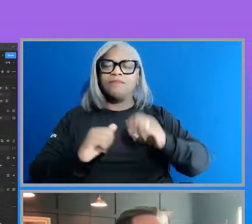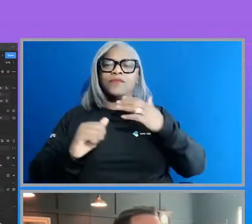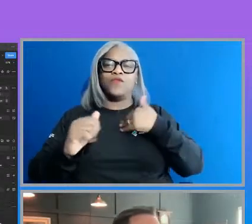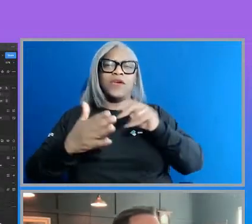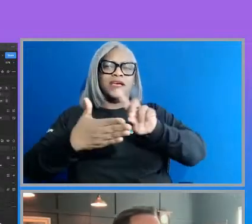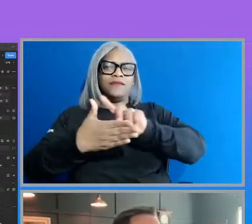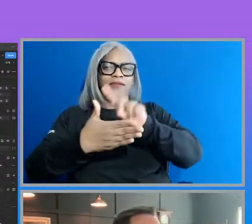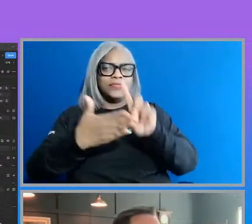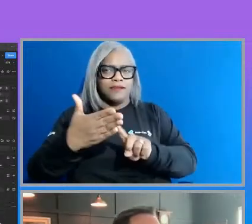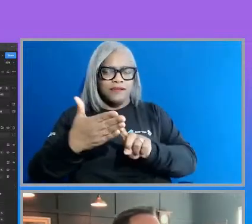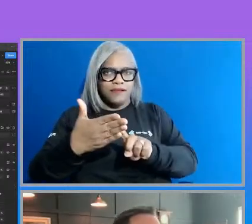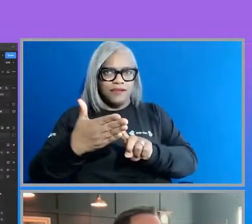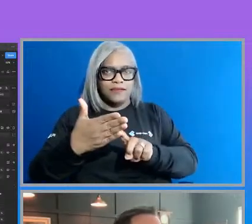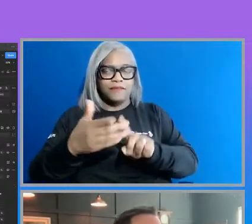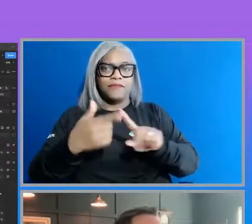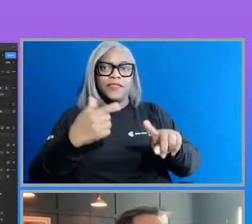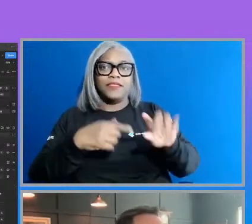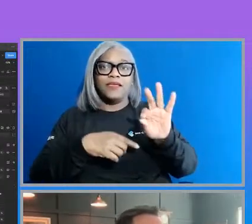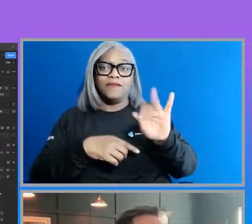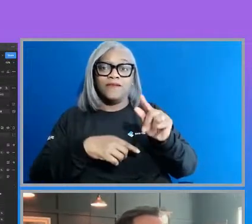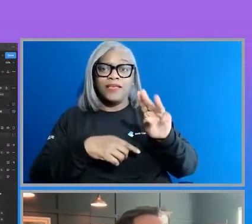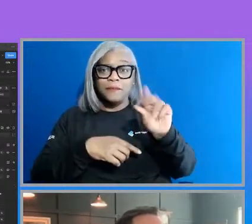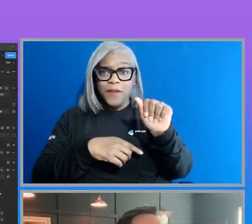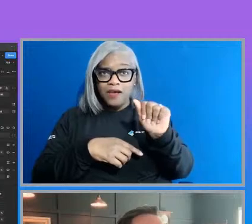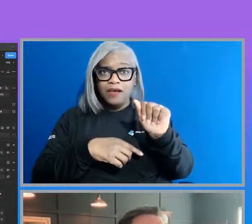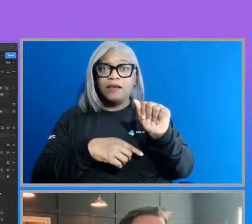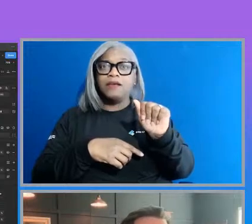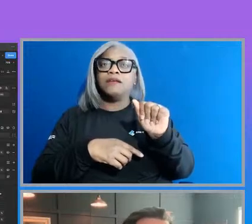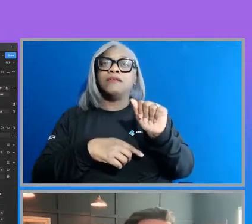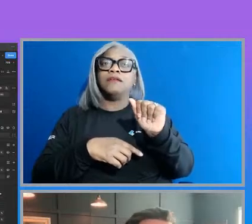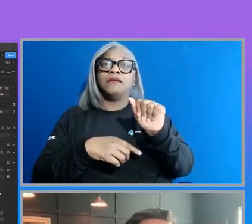tool of choice, and in Figma you can come in, highlight the frame